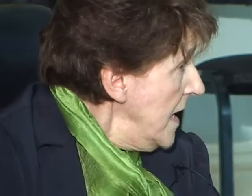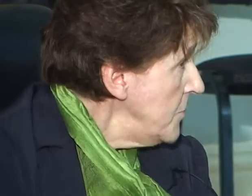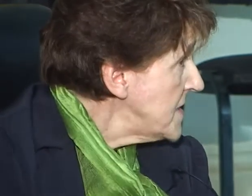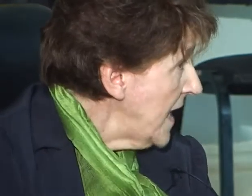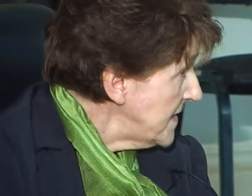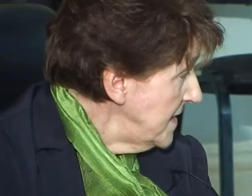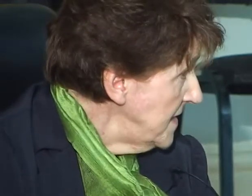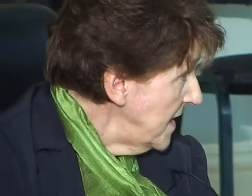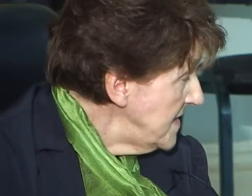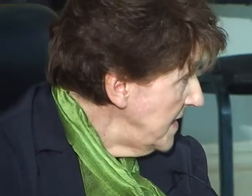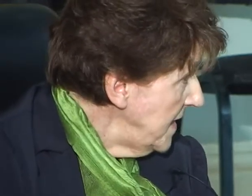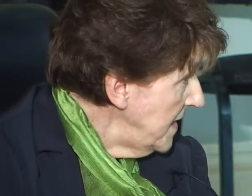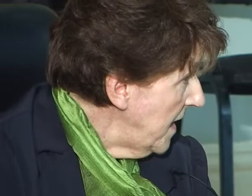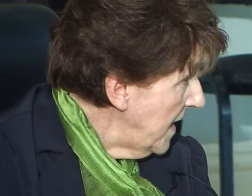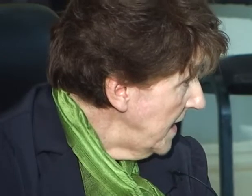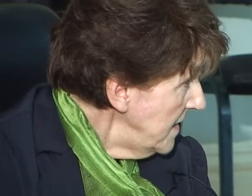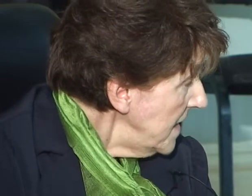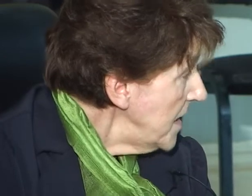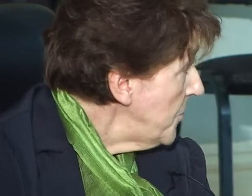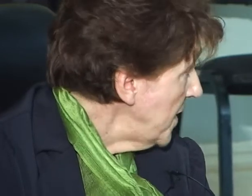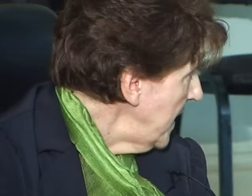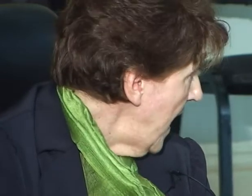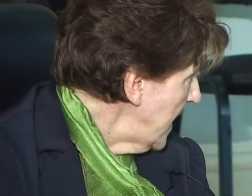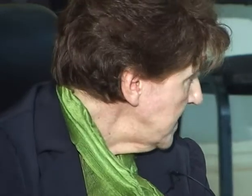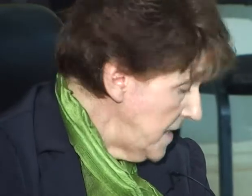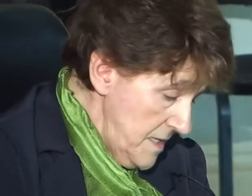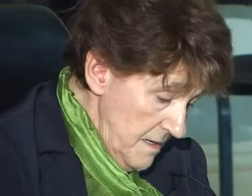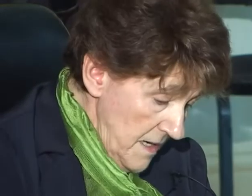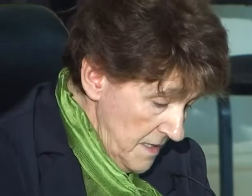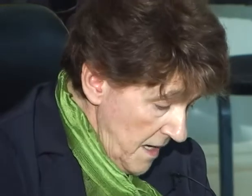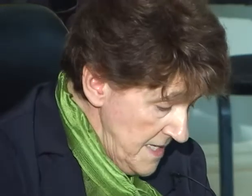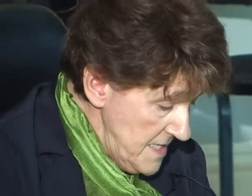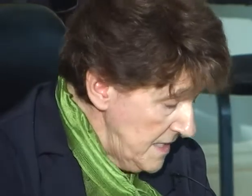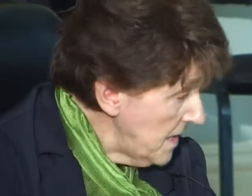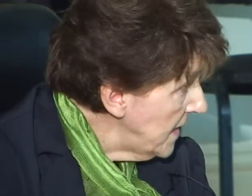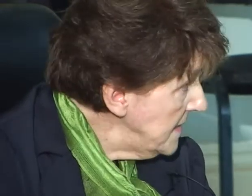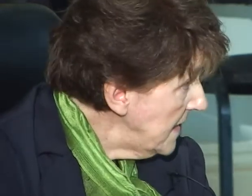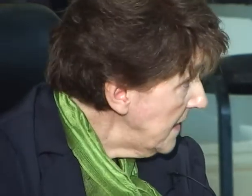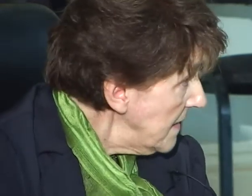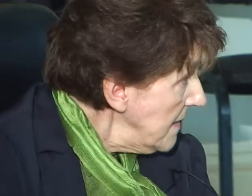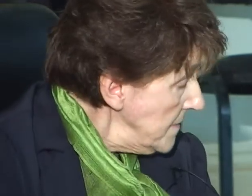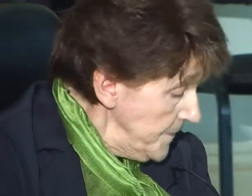He was elected in 1989 and he brought the Act in in 1990.